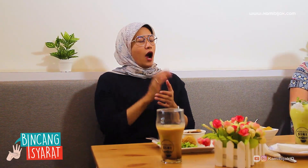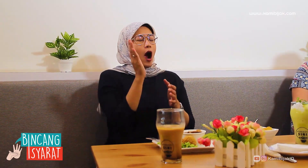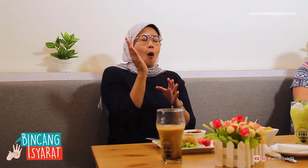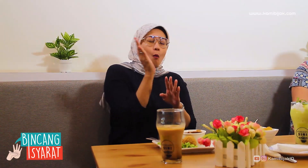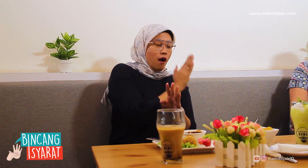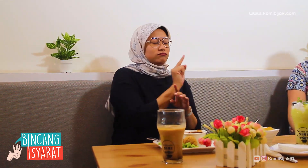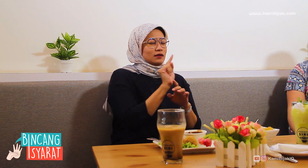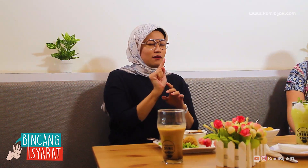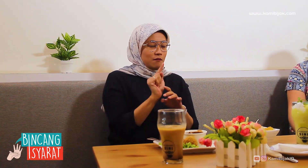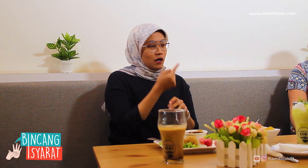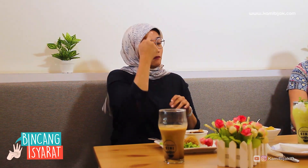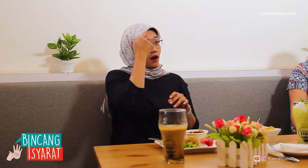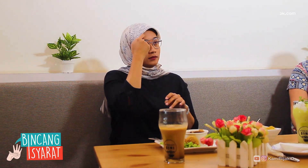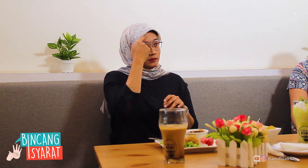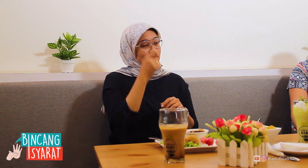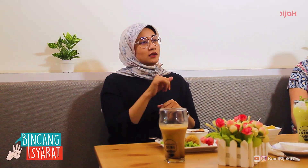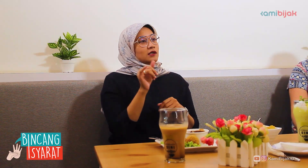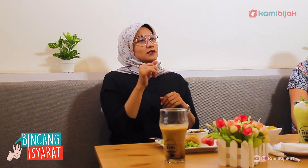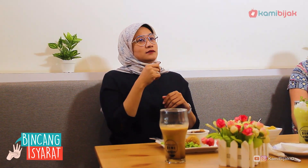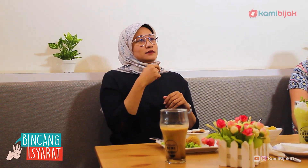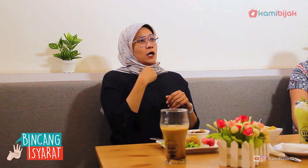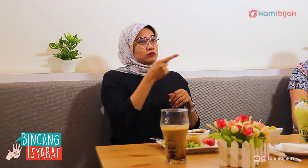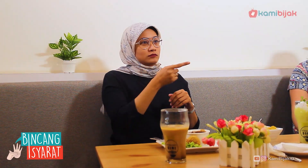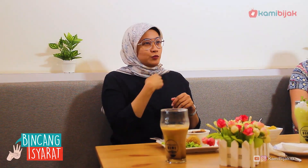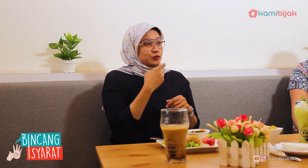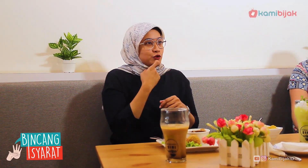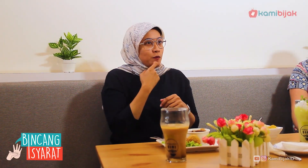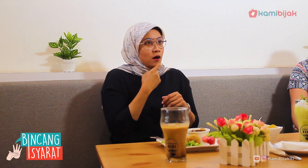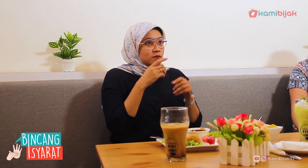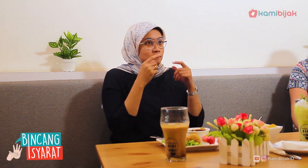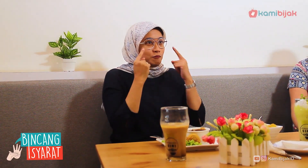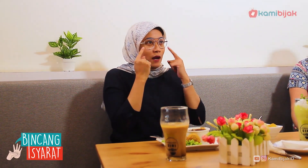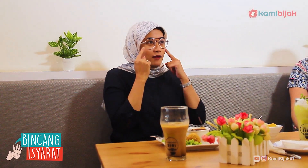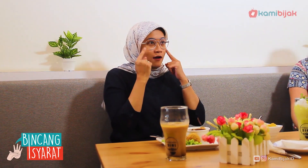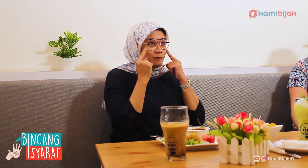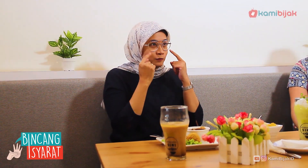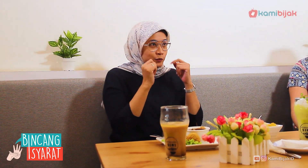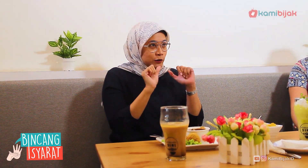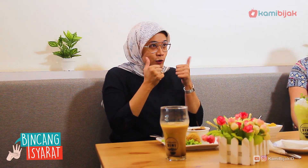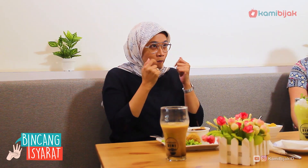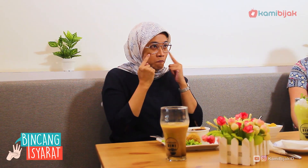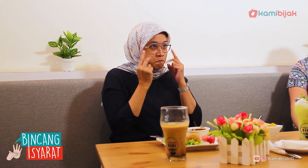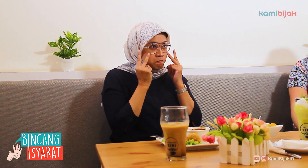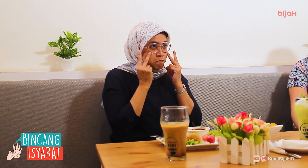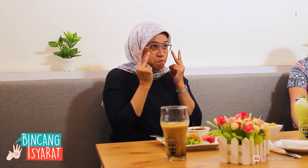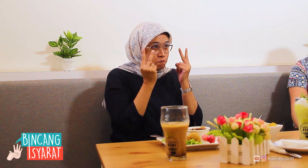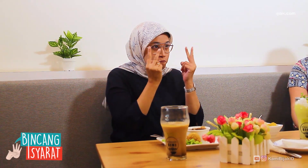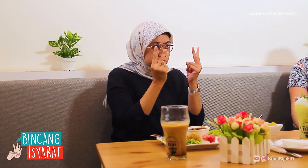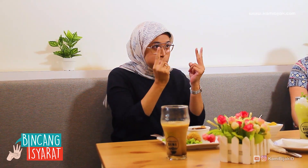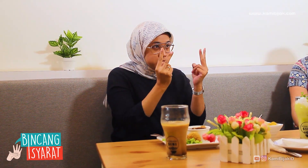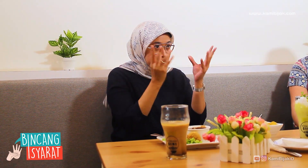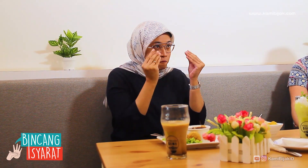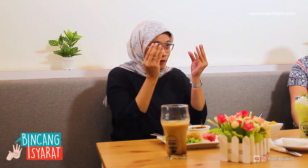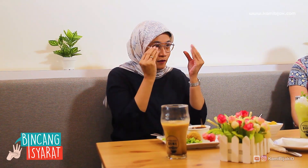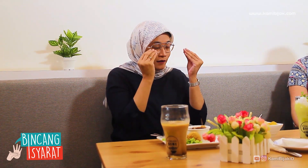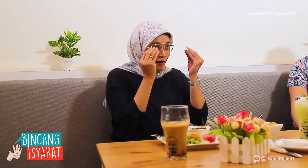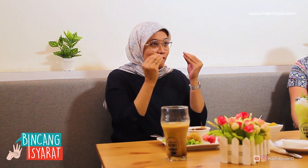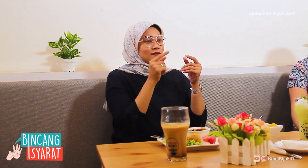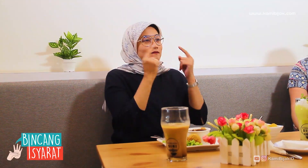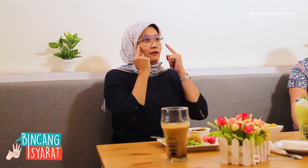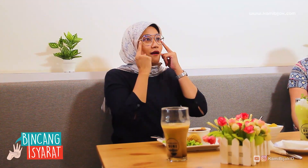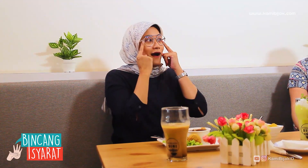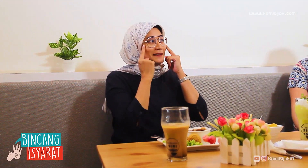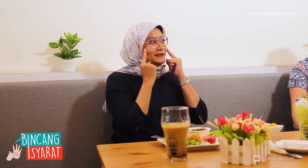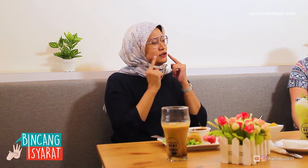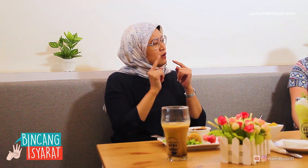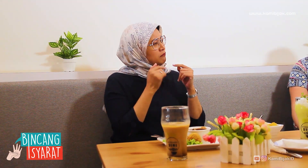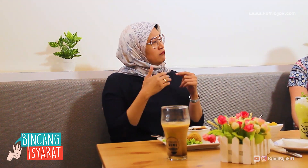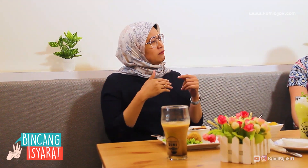In the beginning of study, my eyes focus on seeing the sign language until I cry,